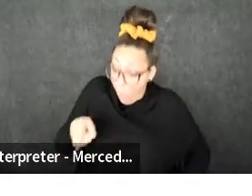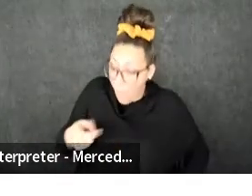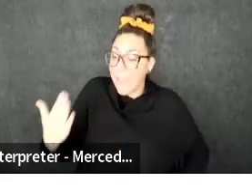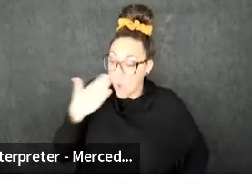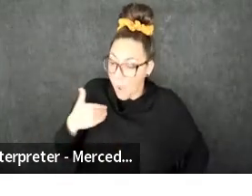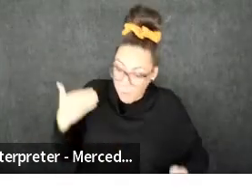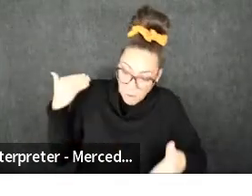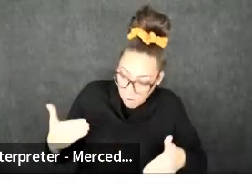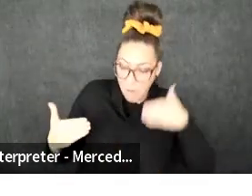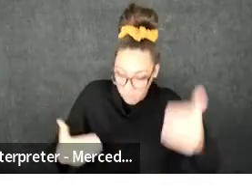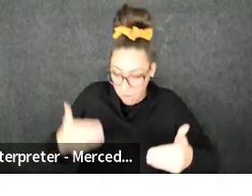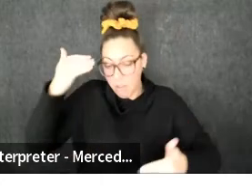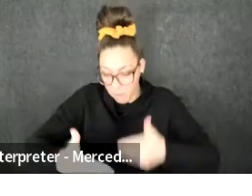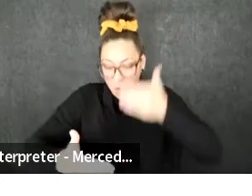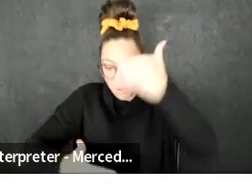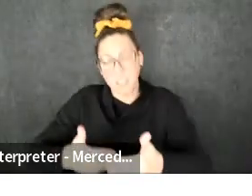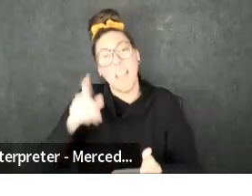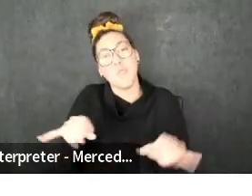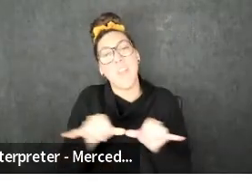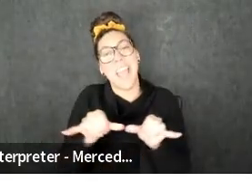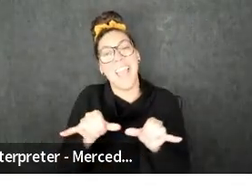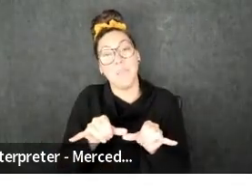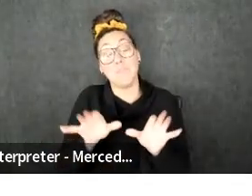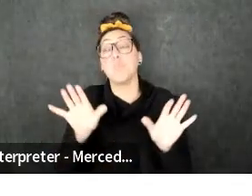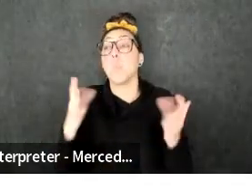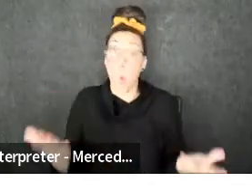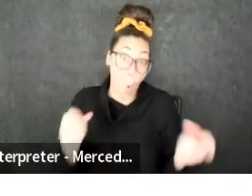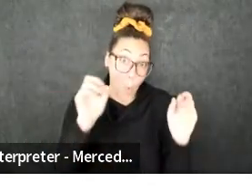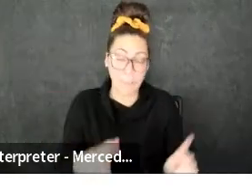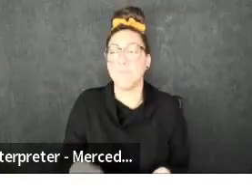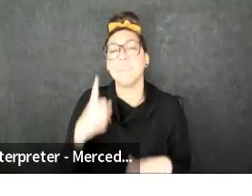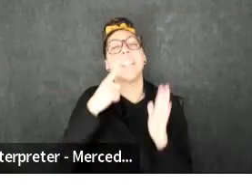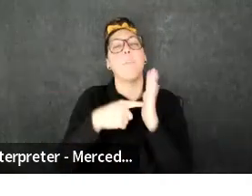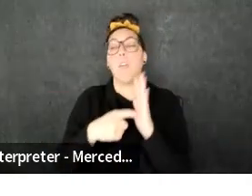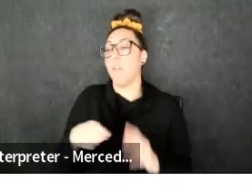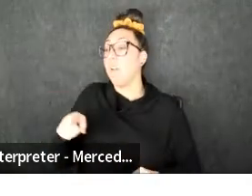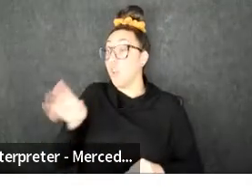with a sub goal is to pass your class or to pass the biology class. Okay.